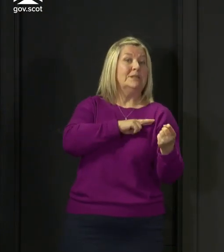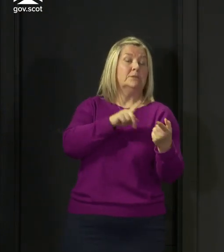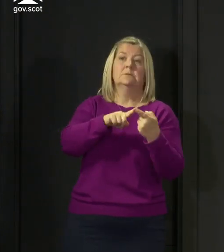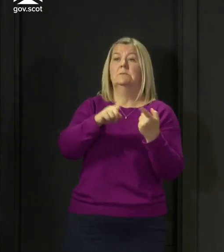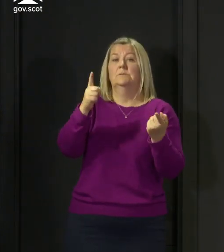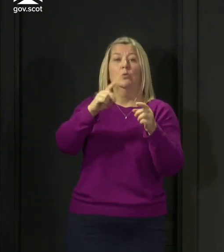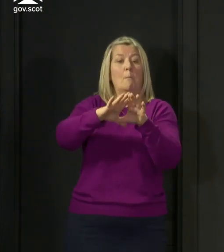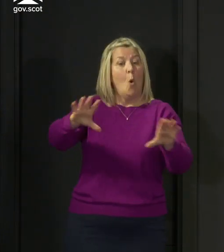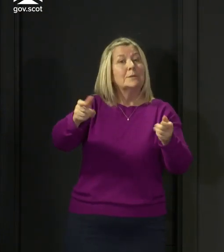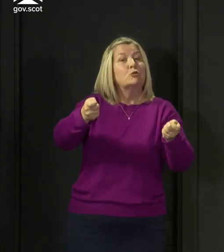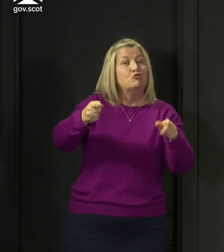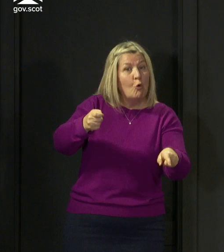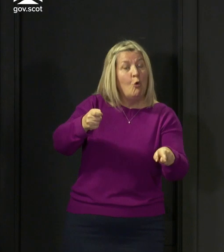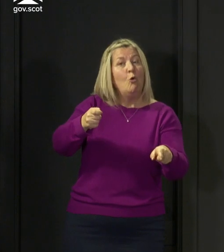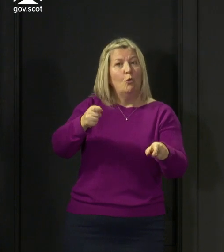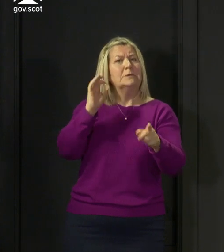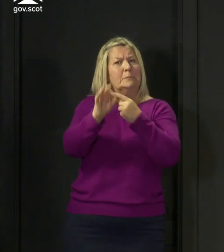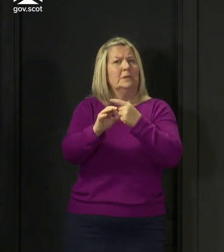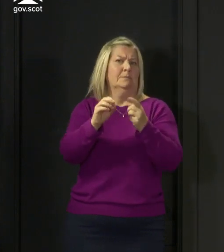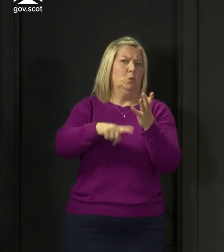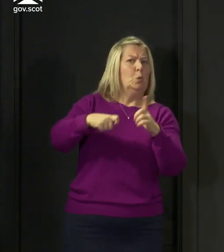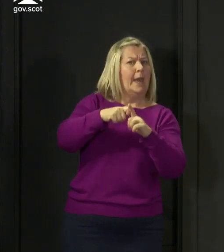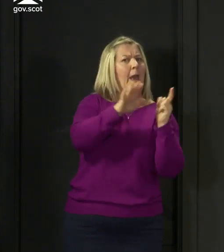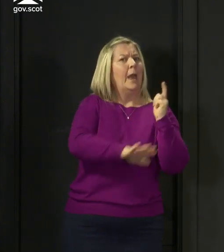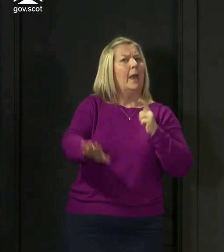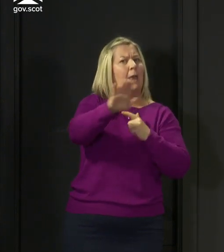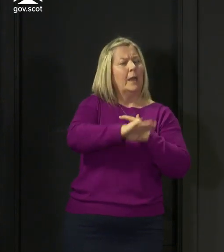are - and this is not a political point, it's a point of law, they are in place separately